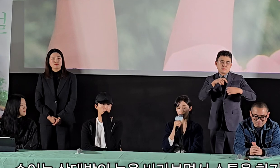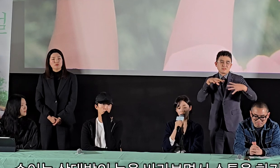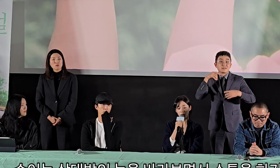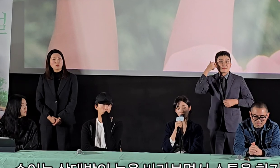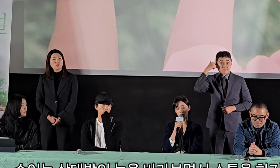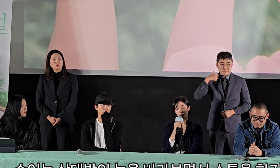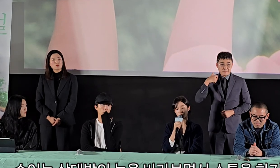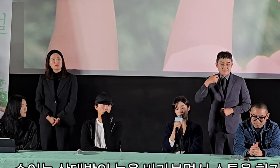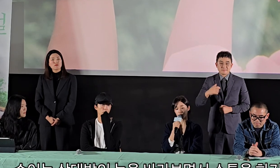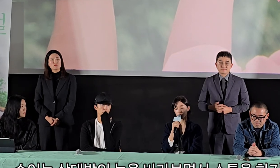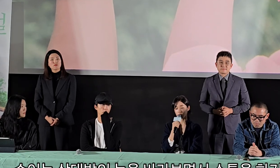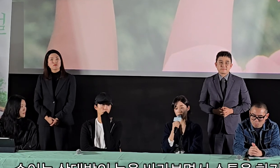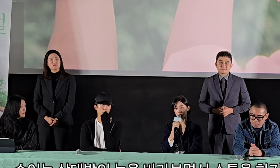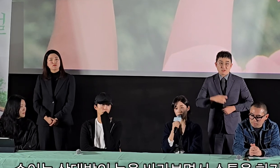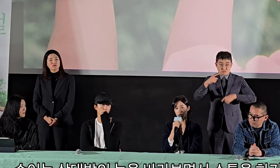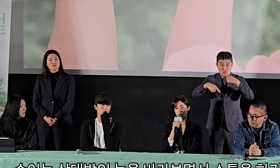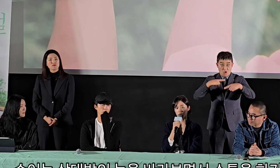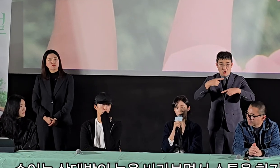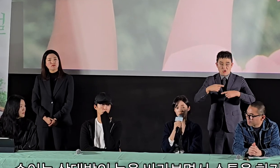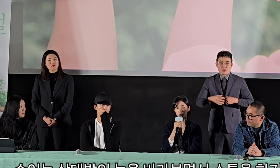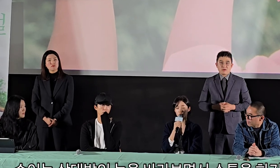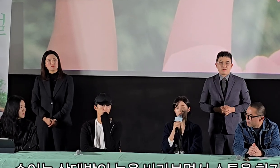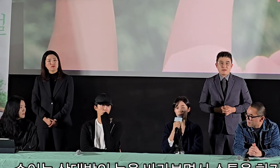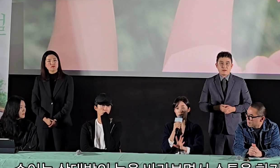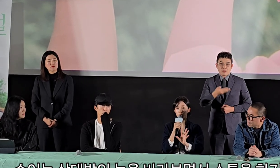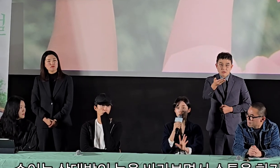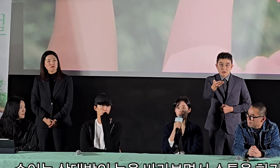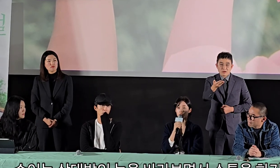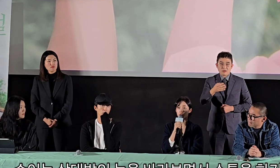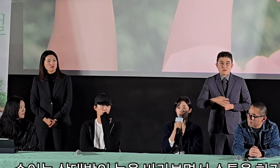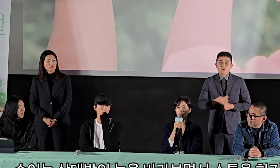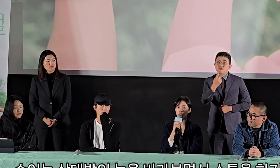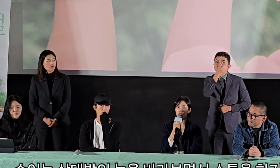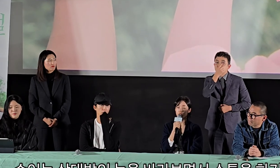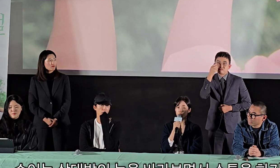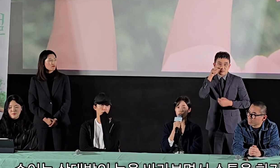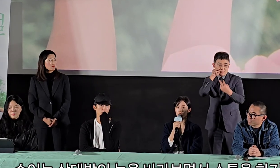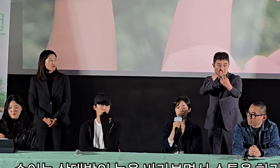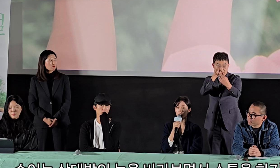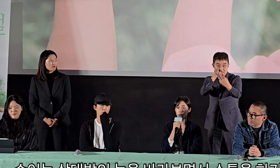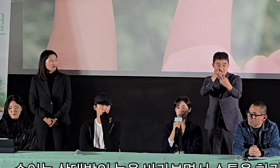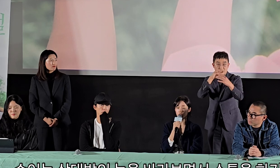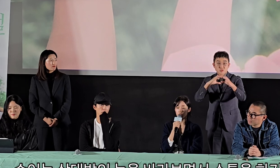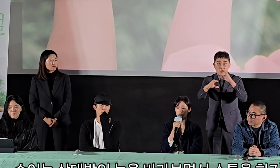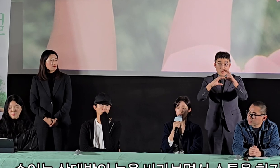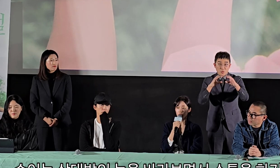Since sign language allows communication